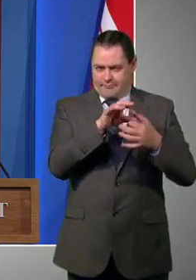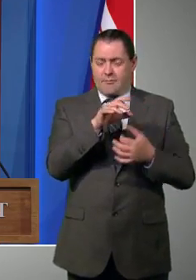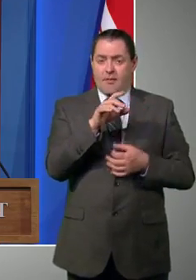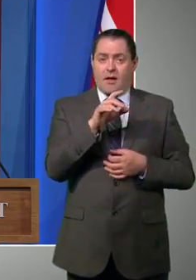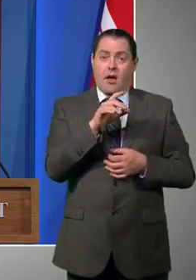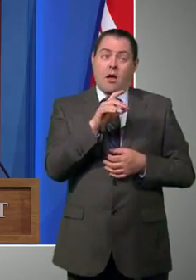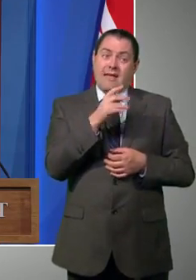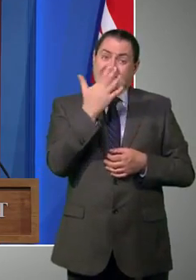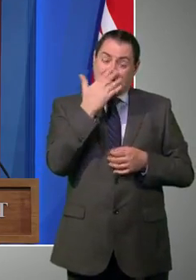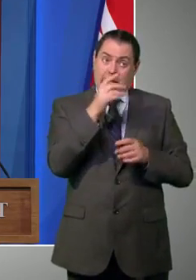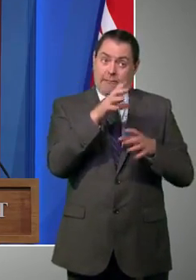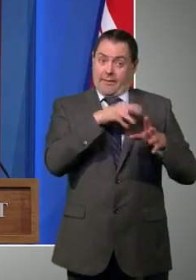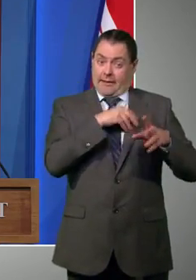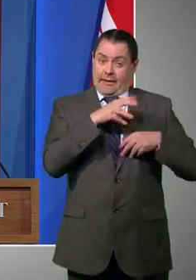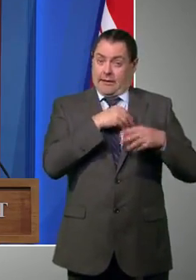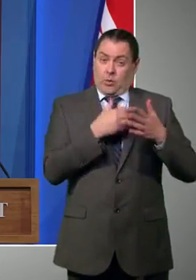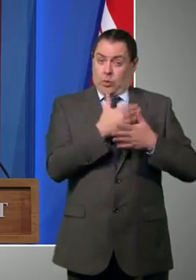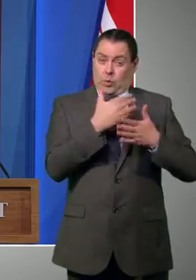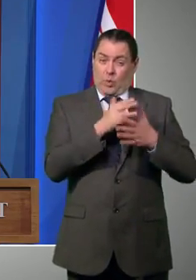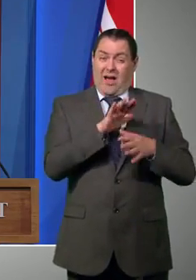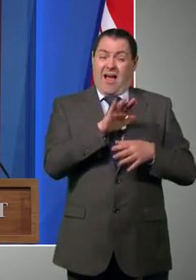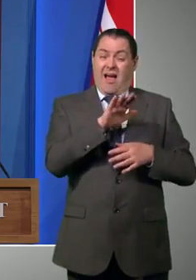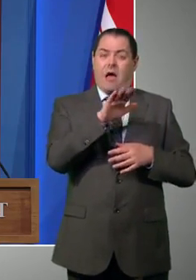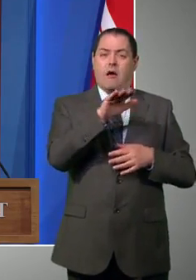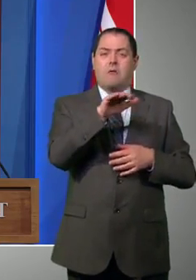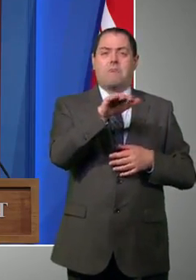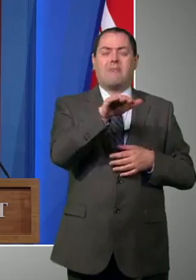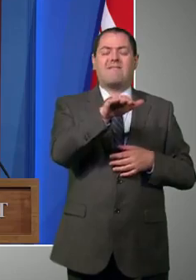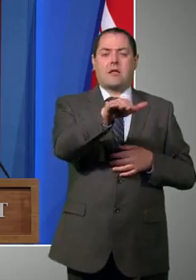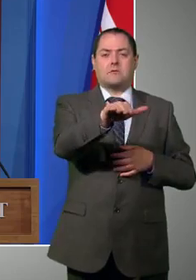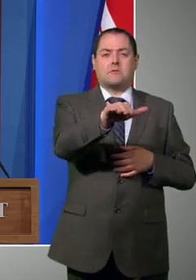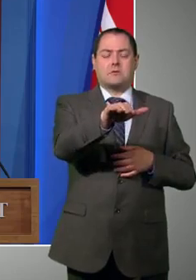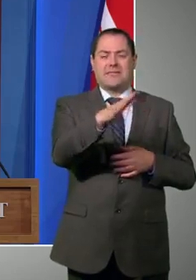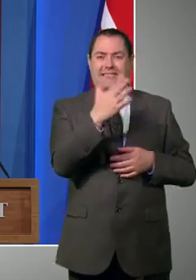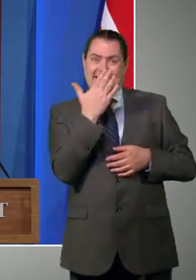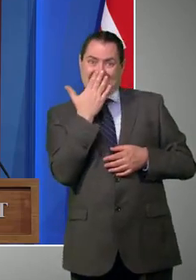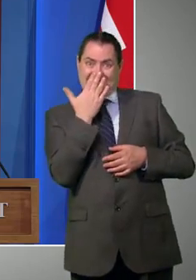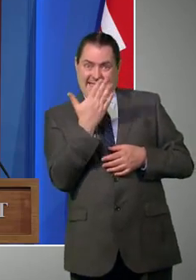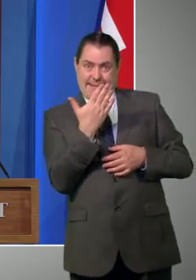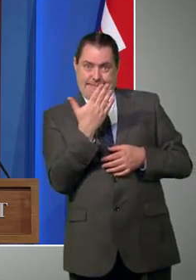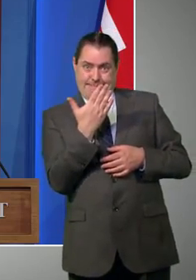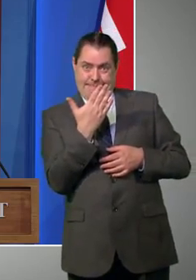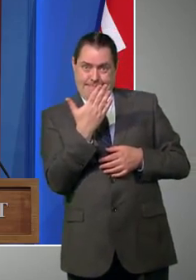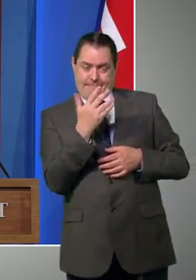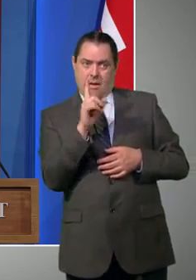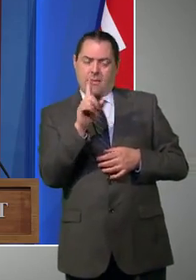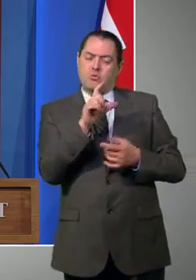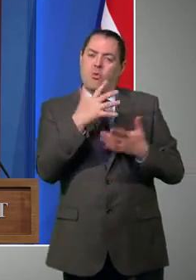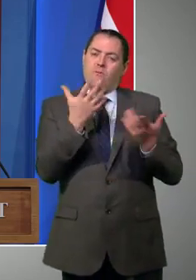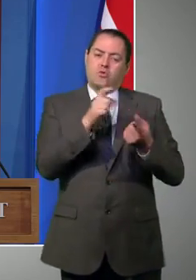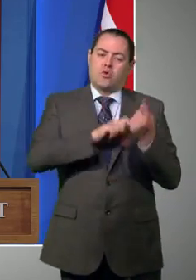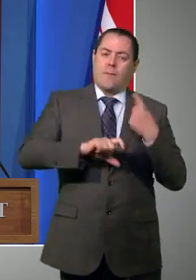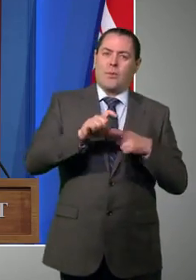though they are starting to plateau out. but the spill over in community transmission in